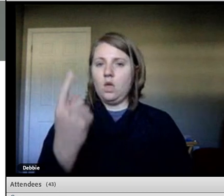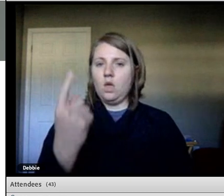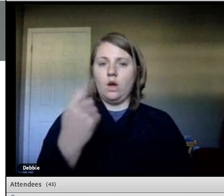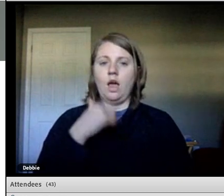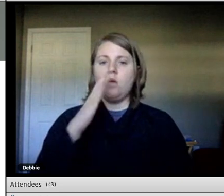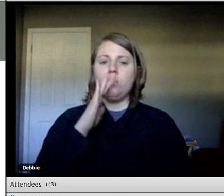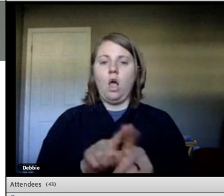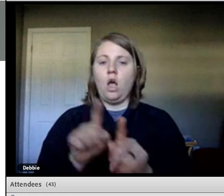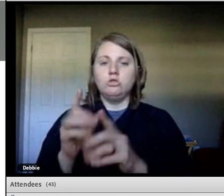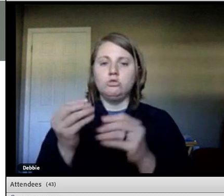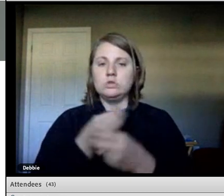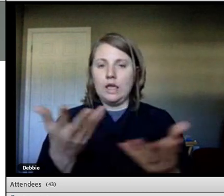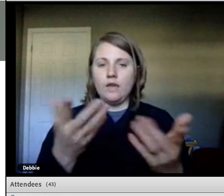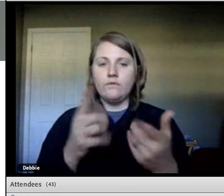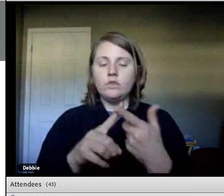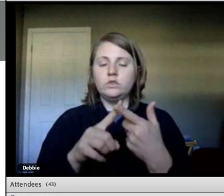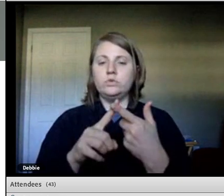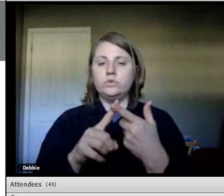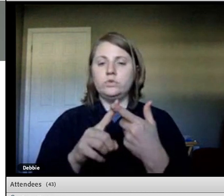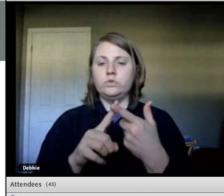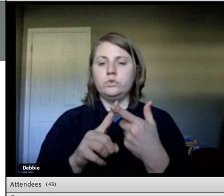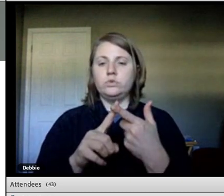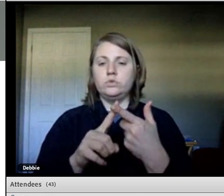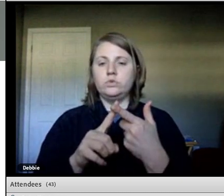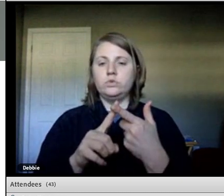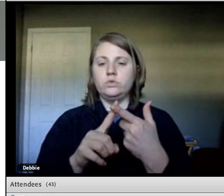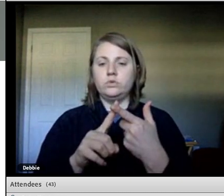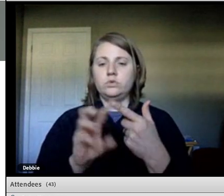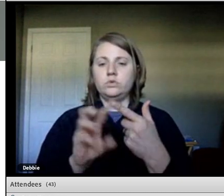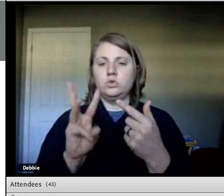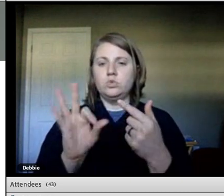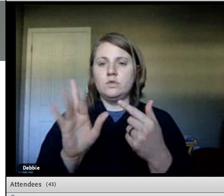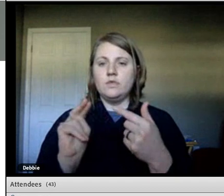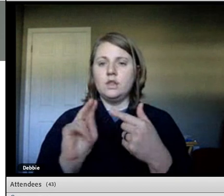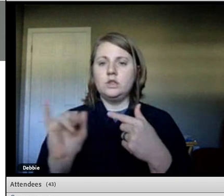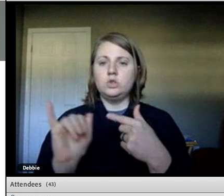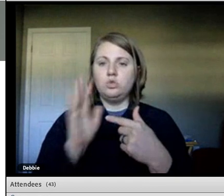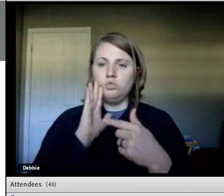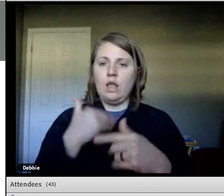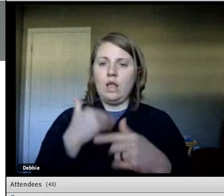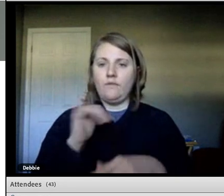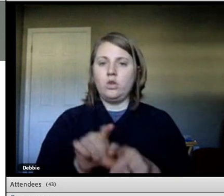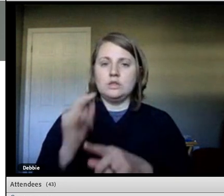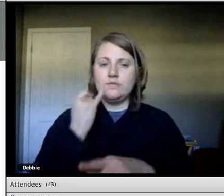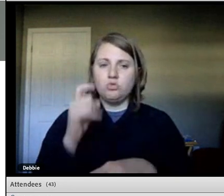so they'll those if you need them, but...